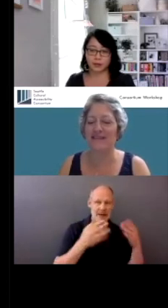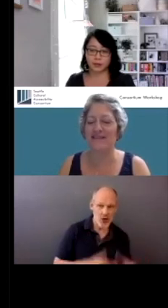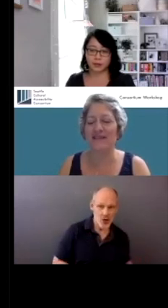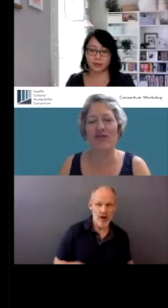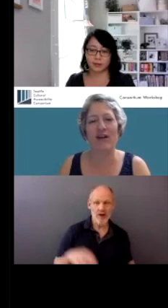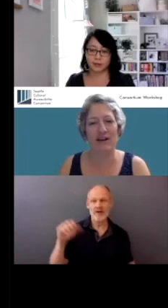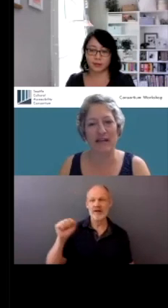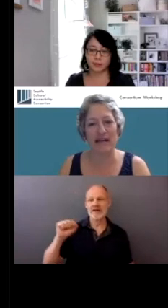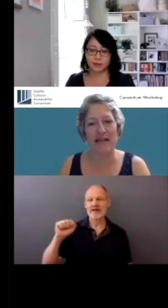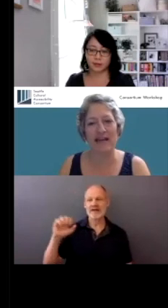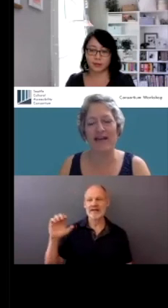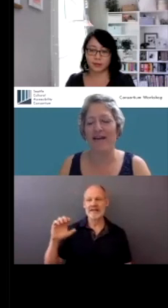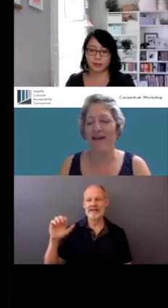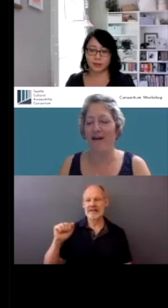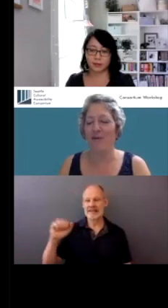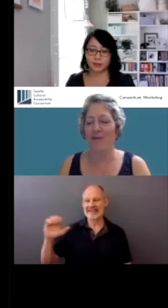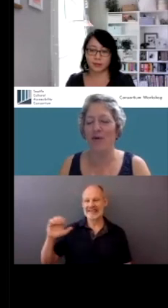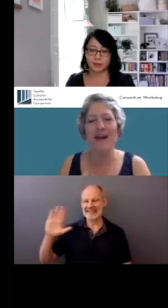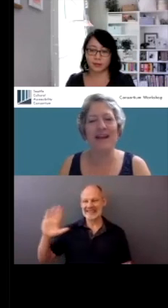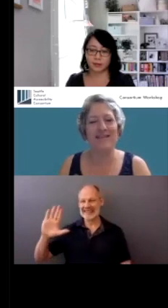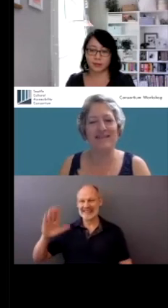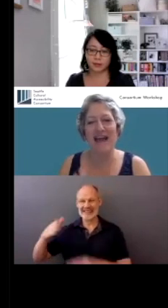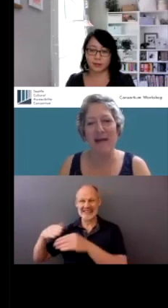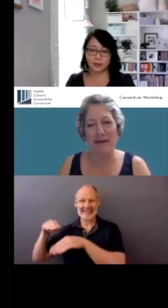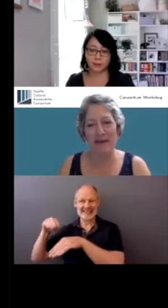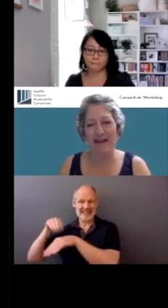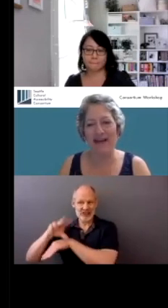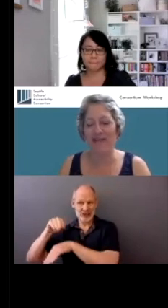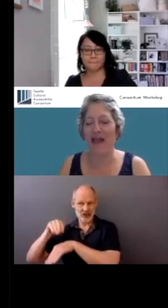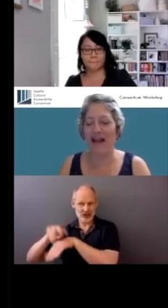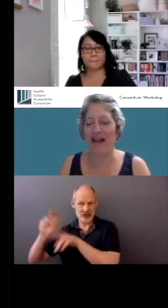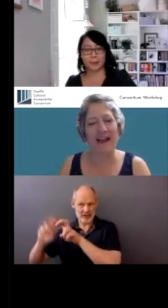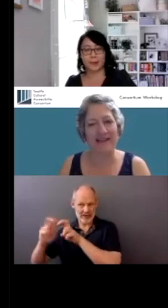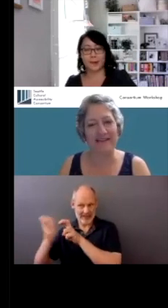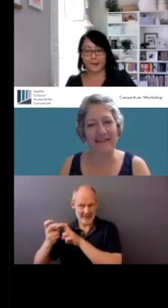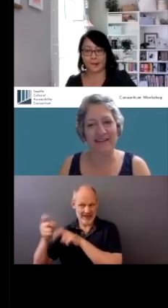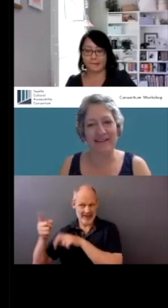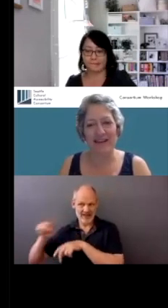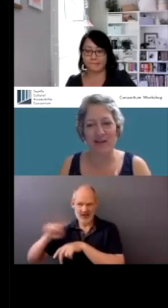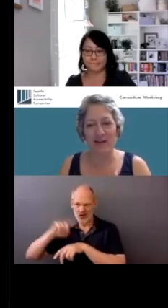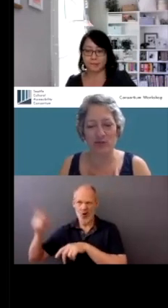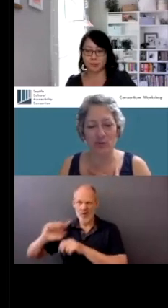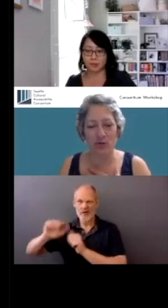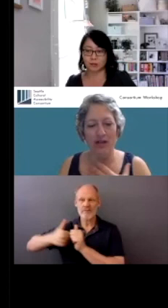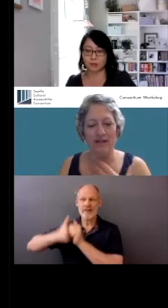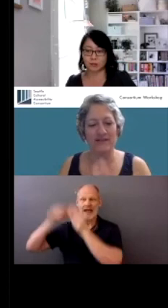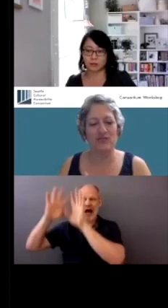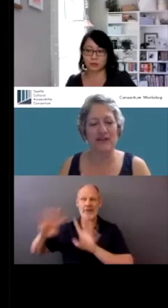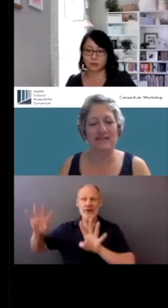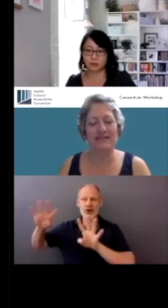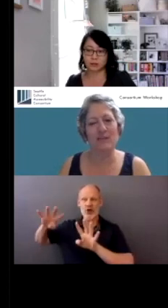Steering Committee who are making this happen on the back end. Thank you to all of the teamwork.